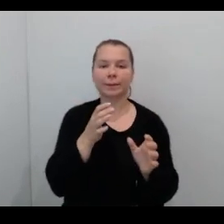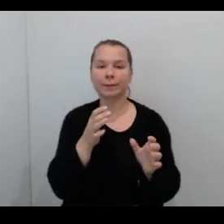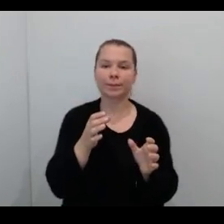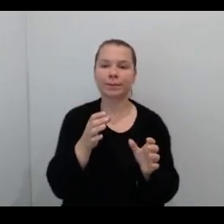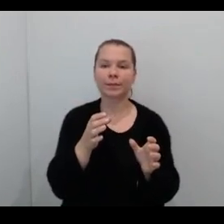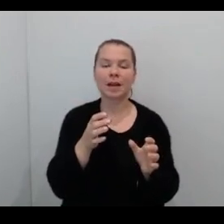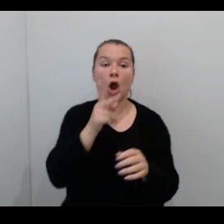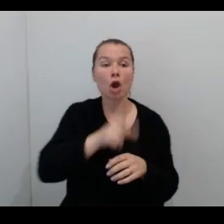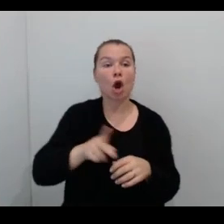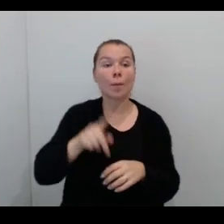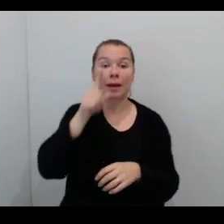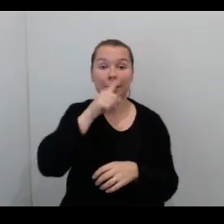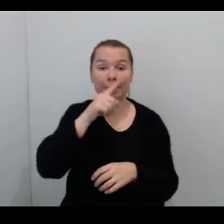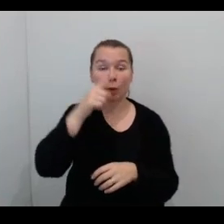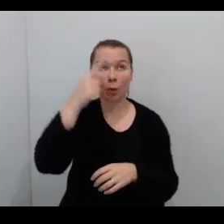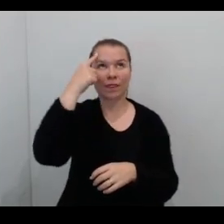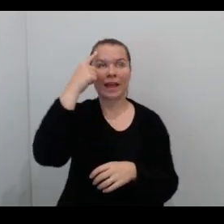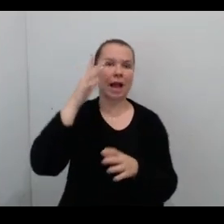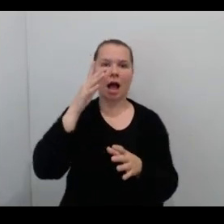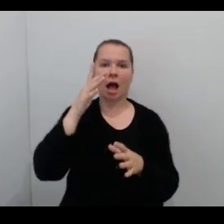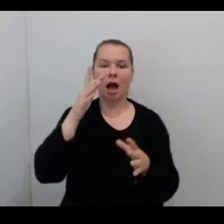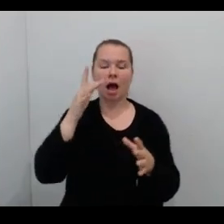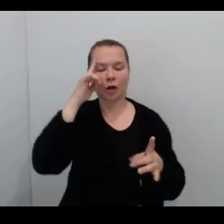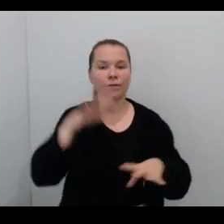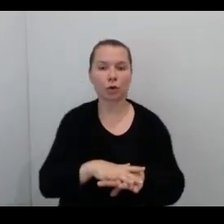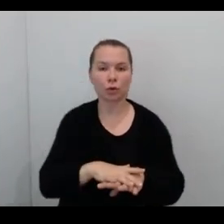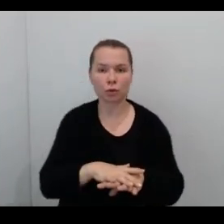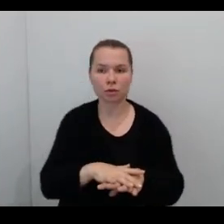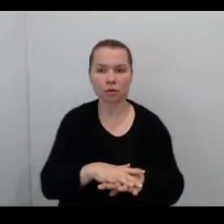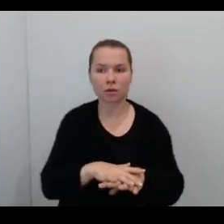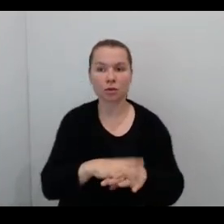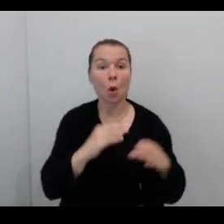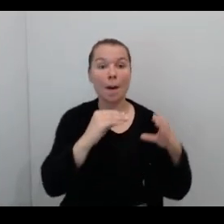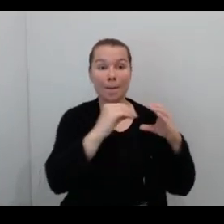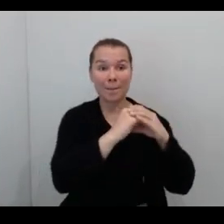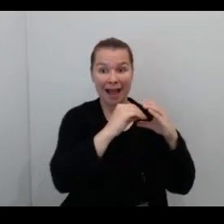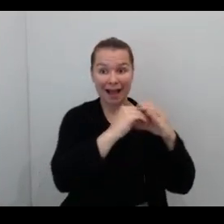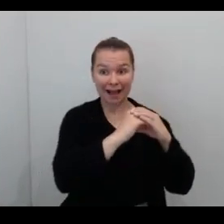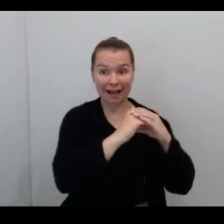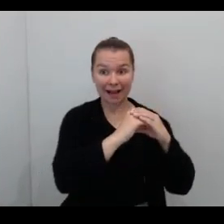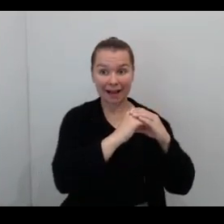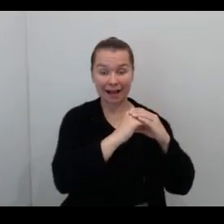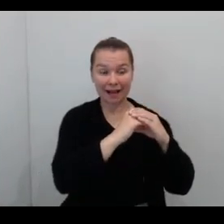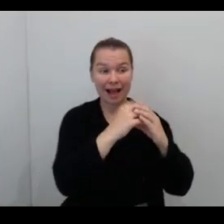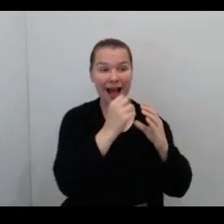clients out there because banks and lenders have these particular legal obligations to